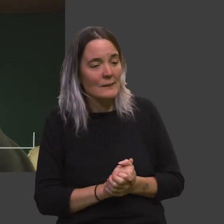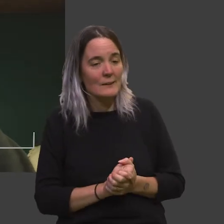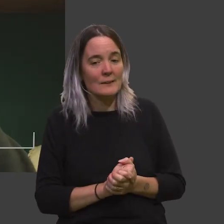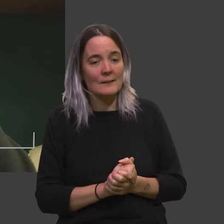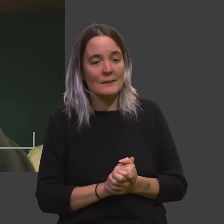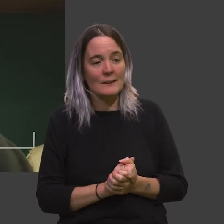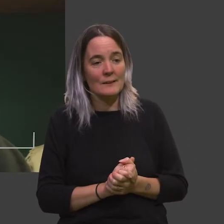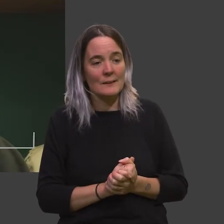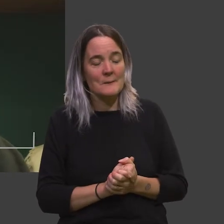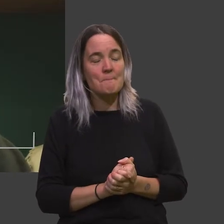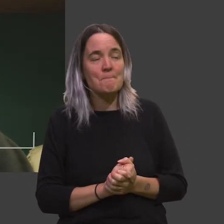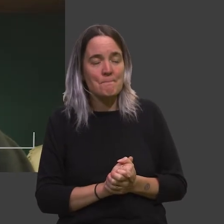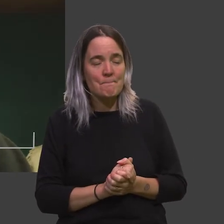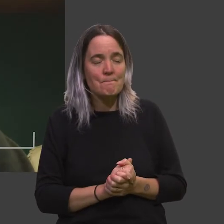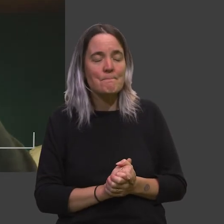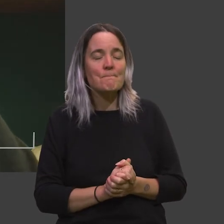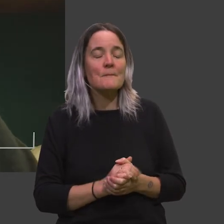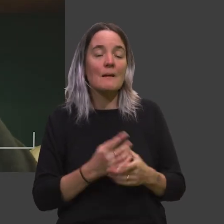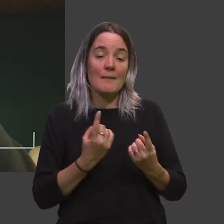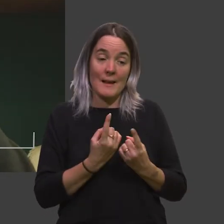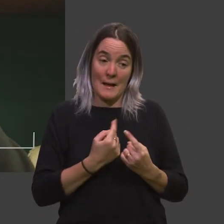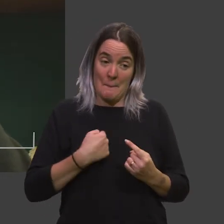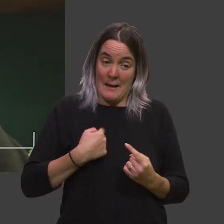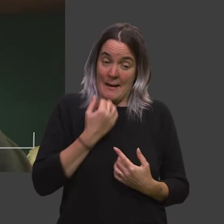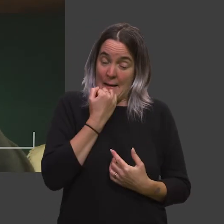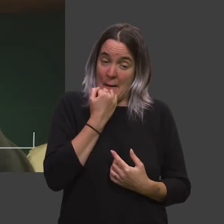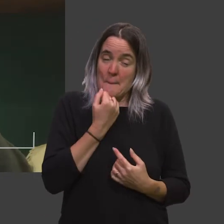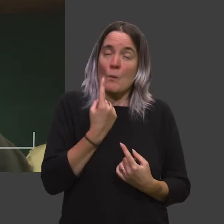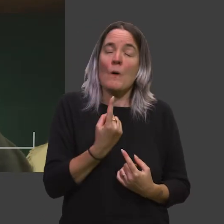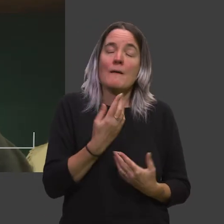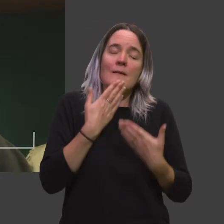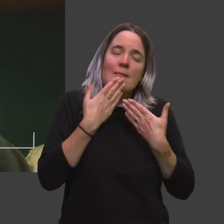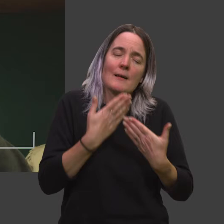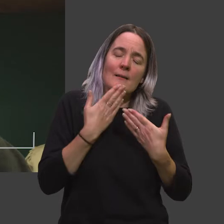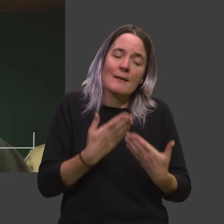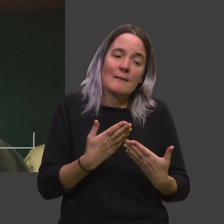So, the thing I feel most grateful for…